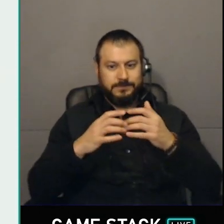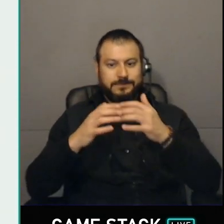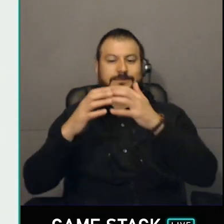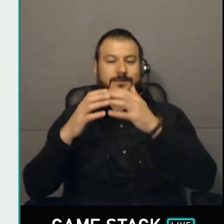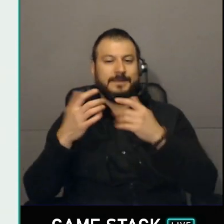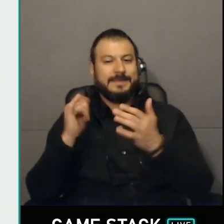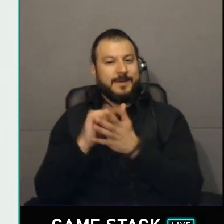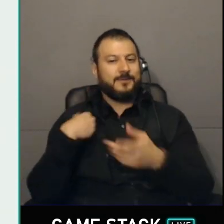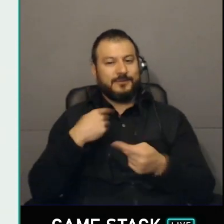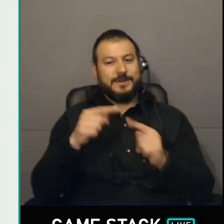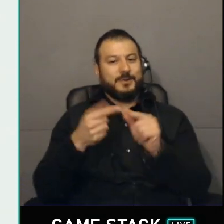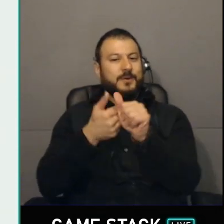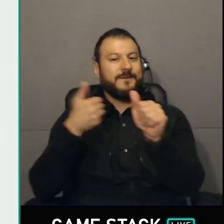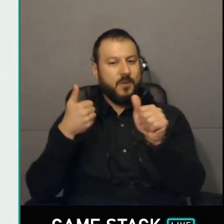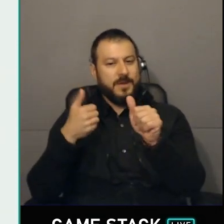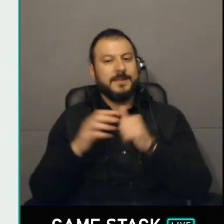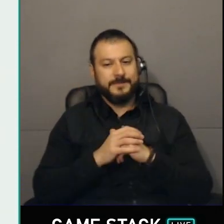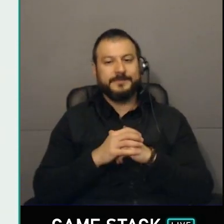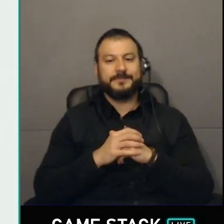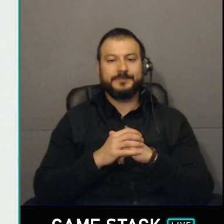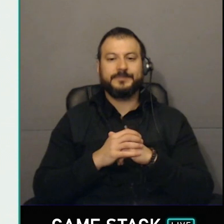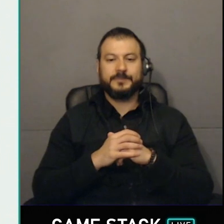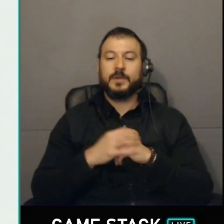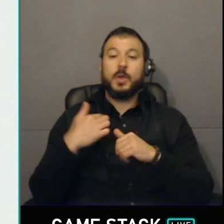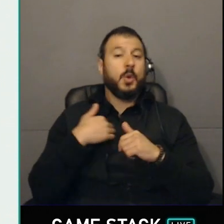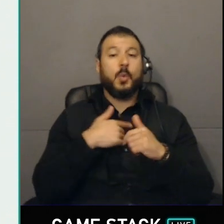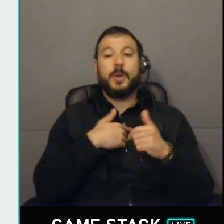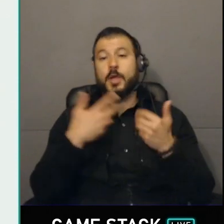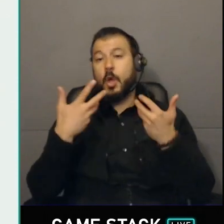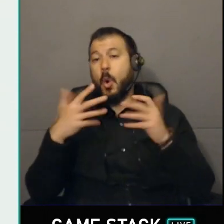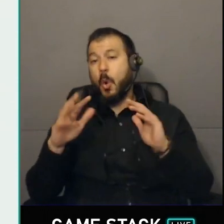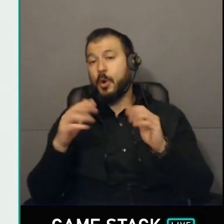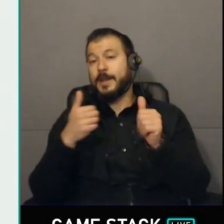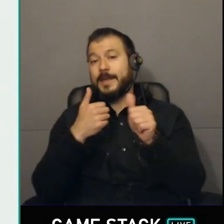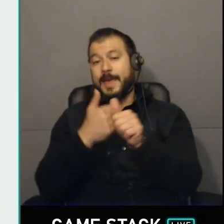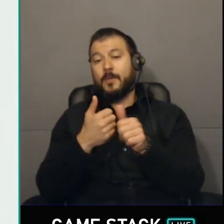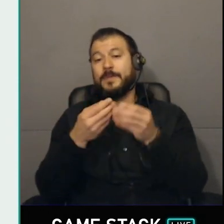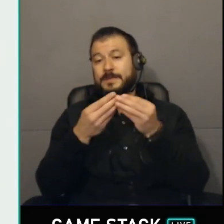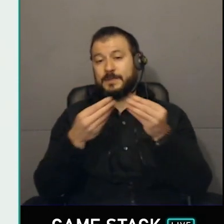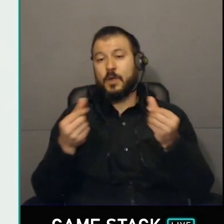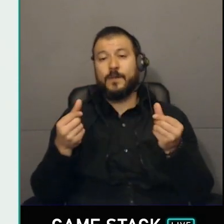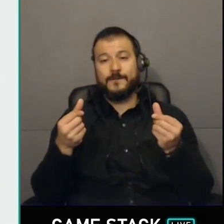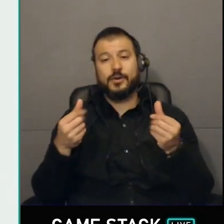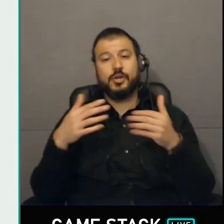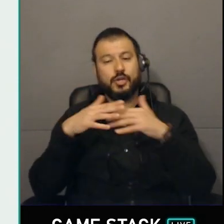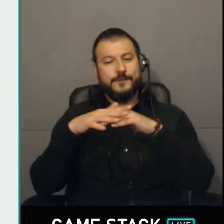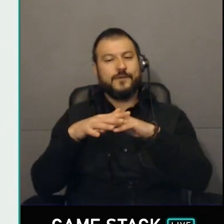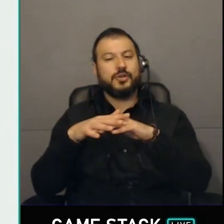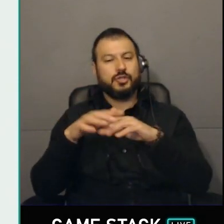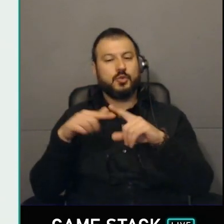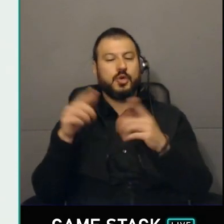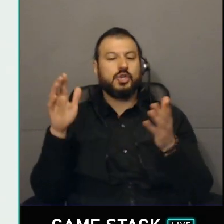presentation. We've already helped the solver converge towards a smaller error with